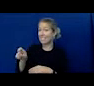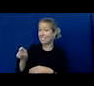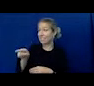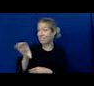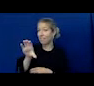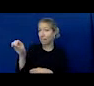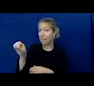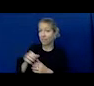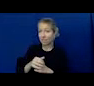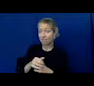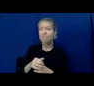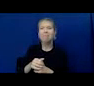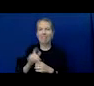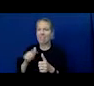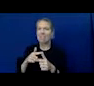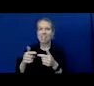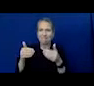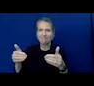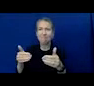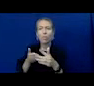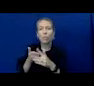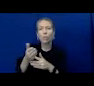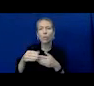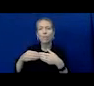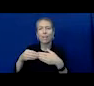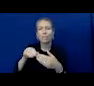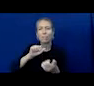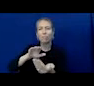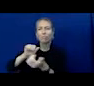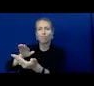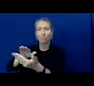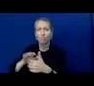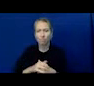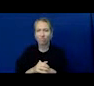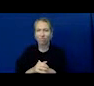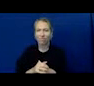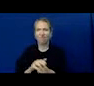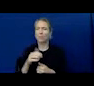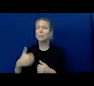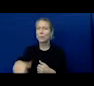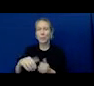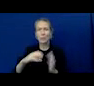carried out through flexible strategies. Let's deconstruct this definition a little bit.